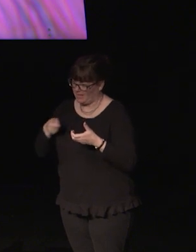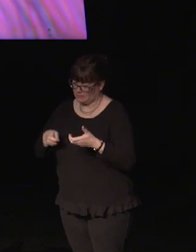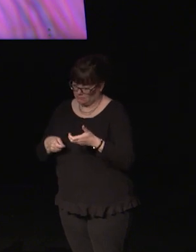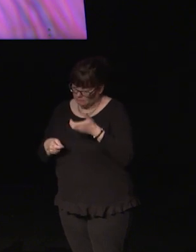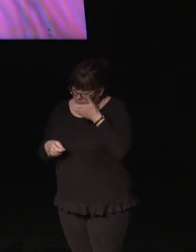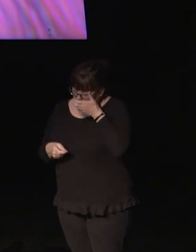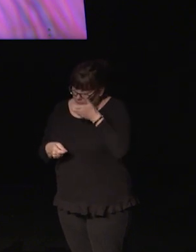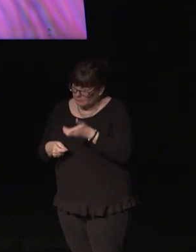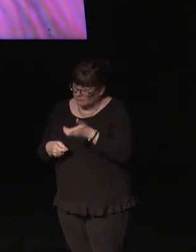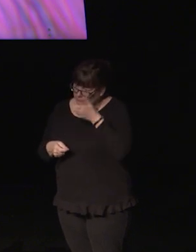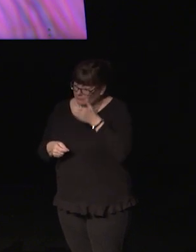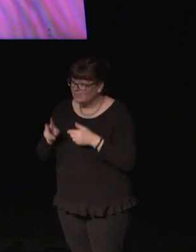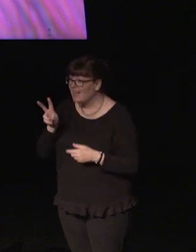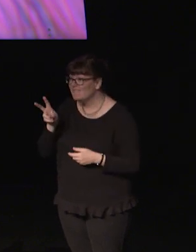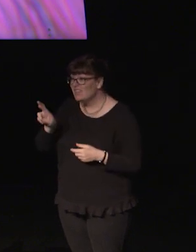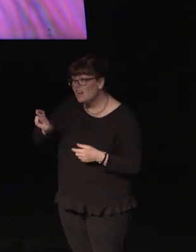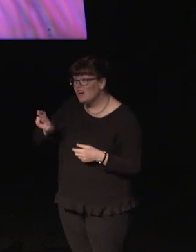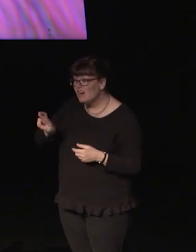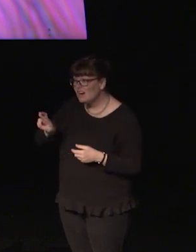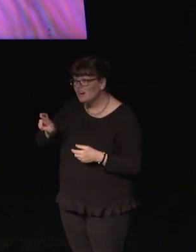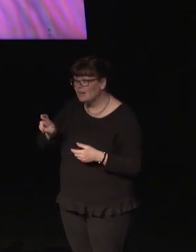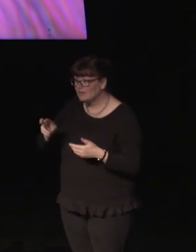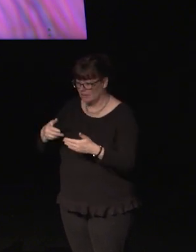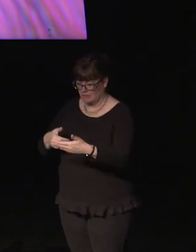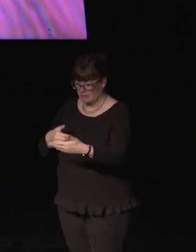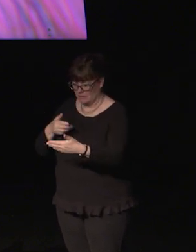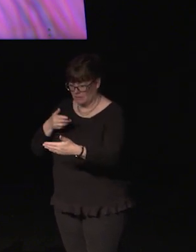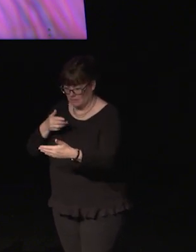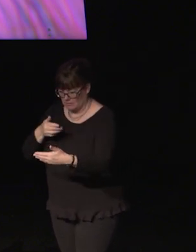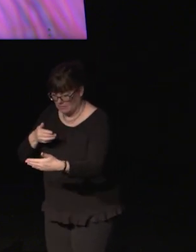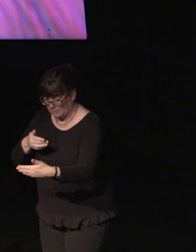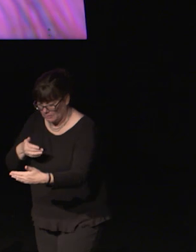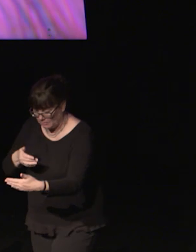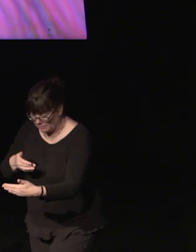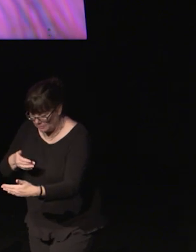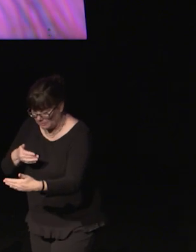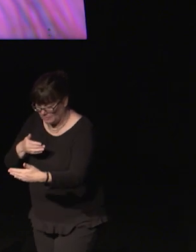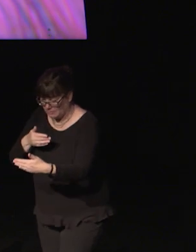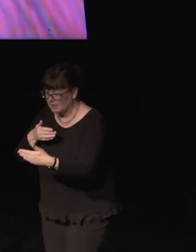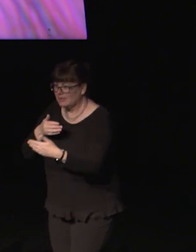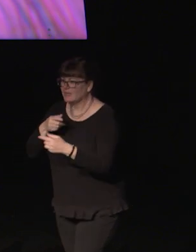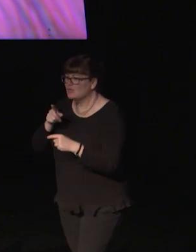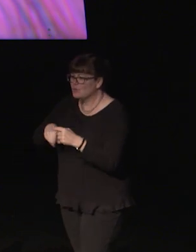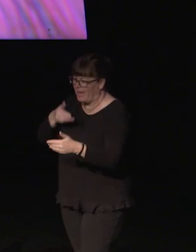But the thing about VR is you keep moving closer and it gets further away. Because it... Yeah. It doesn't work that way.